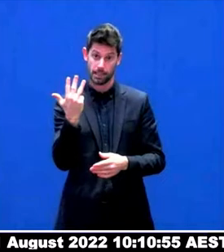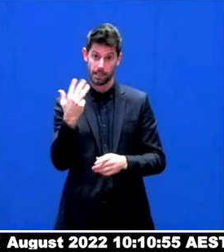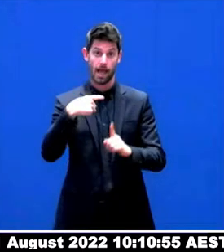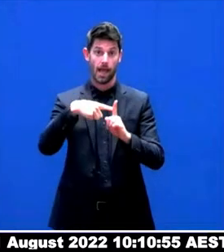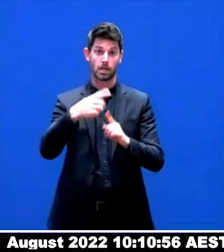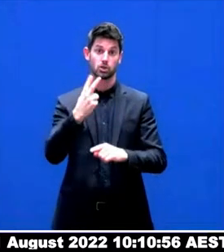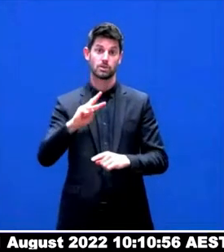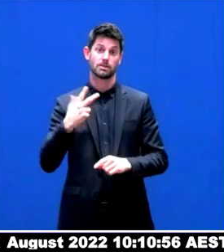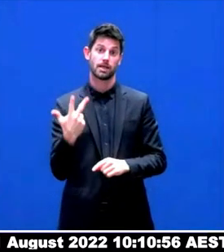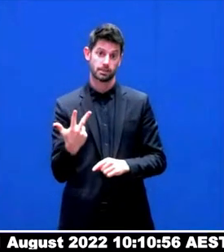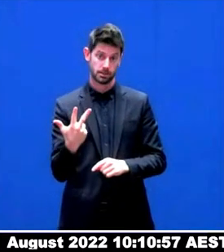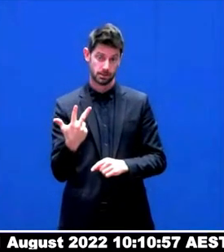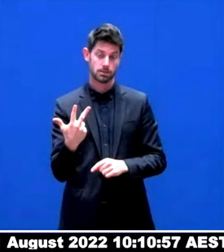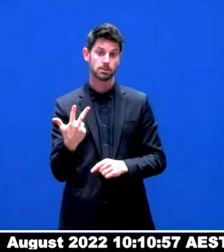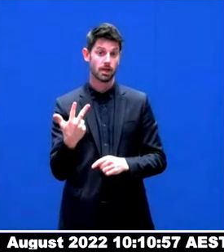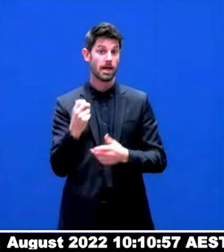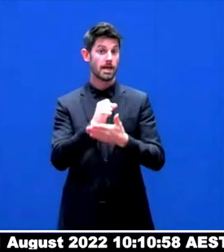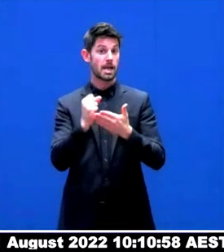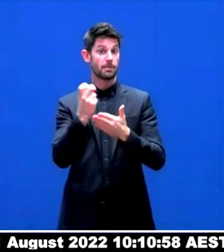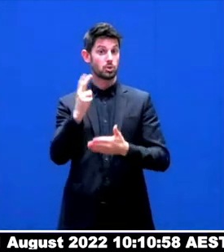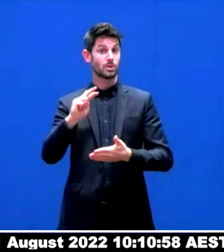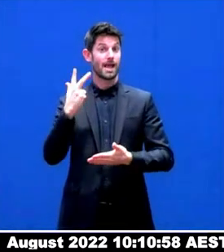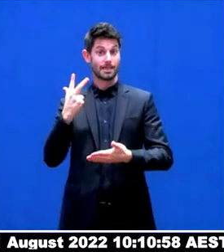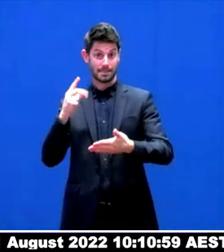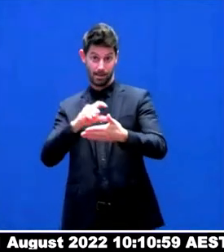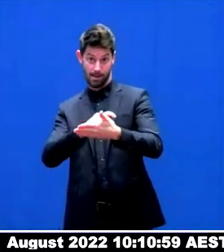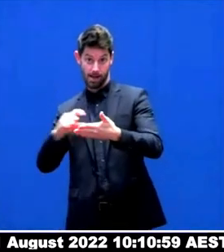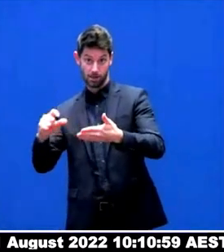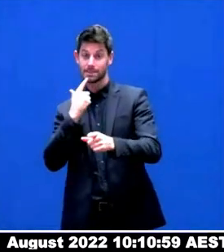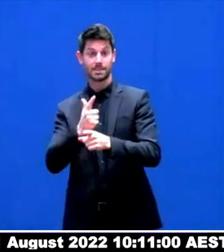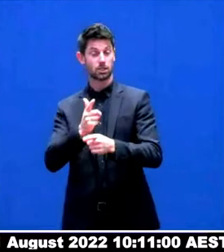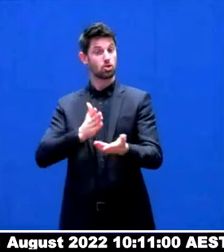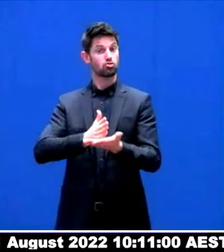Yes. MS EASTMAN: And Article 28 is a right of persons with disability to